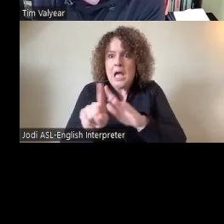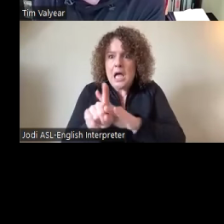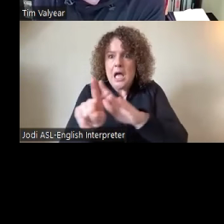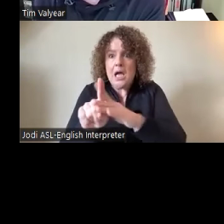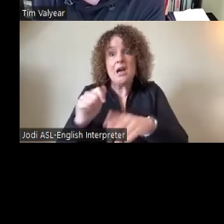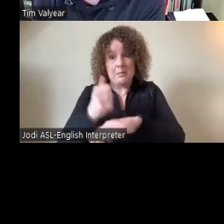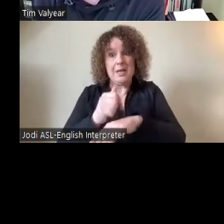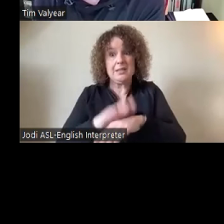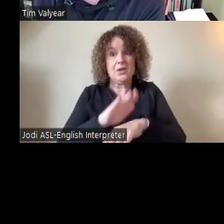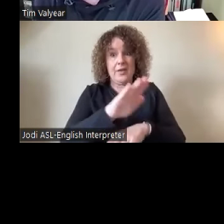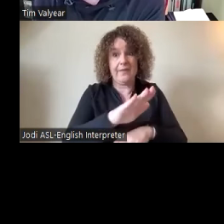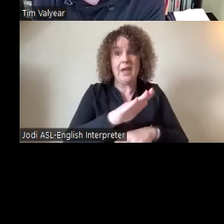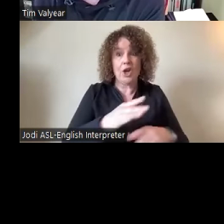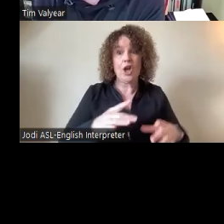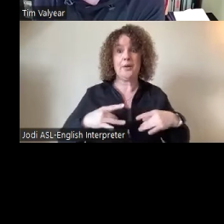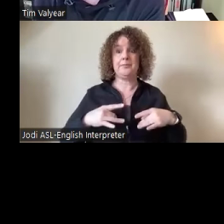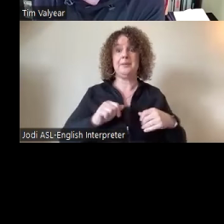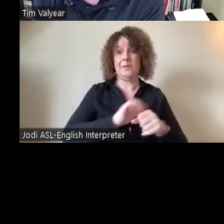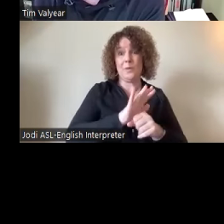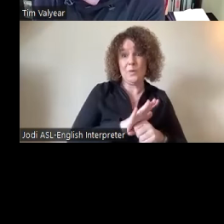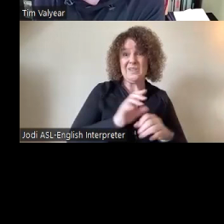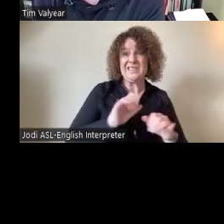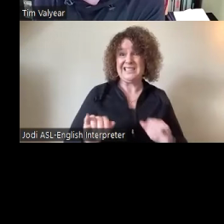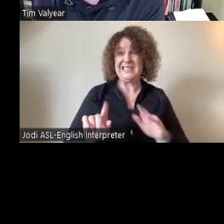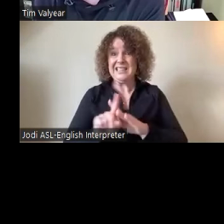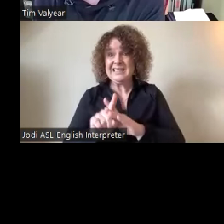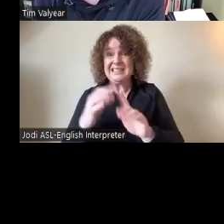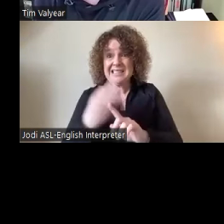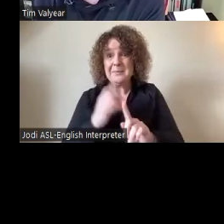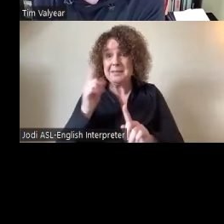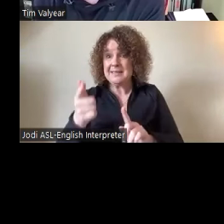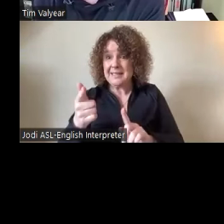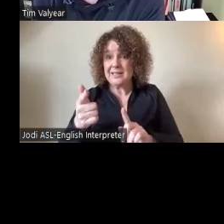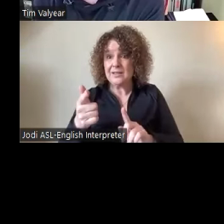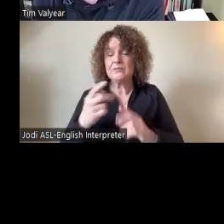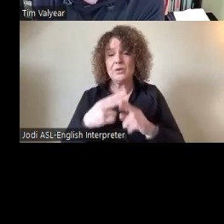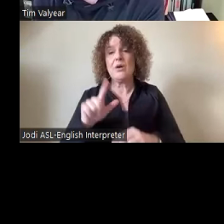There are people that are post-nine months with chronic conditions